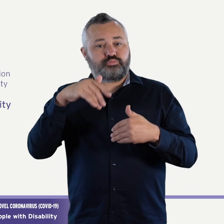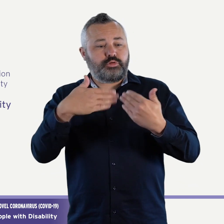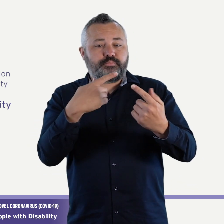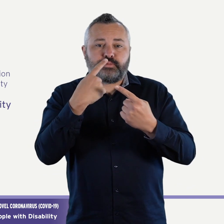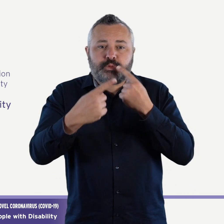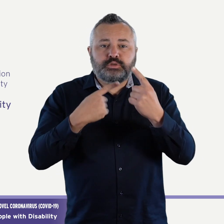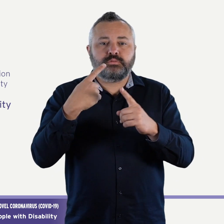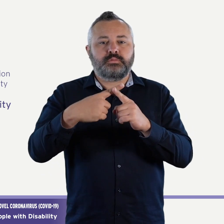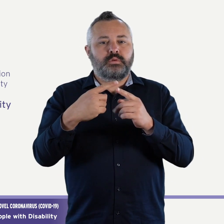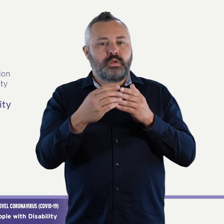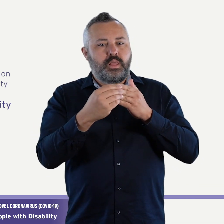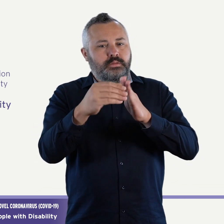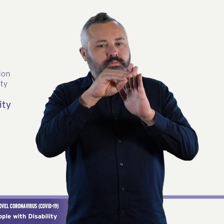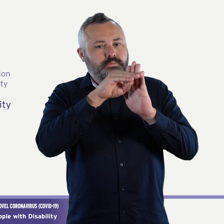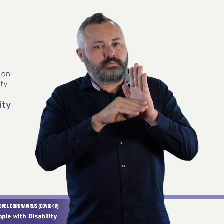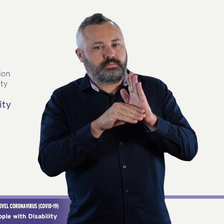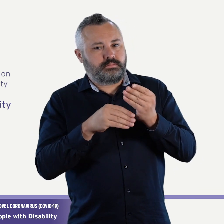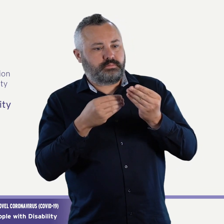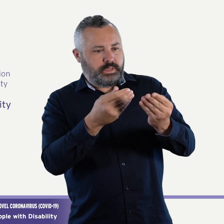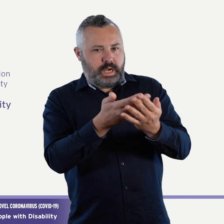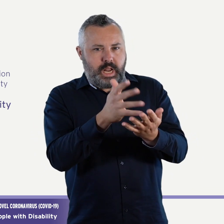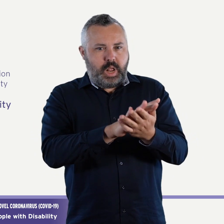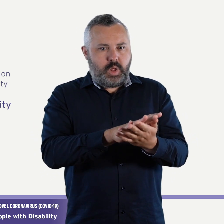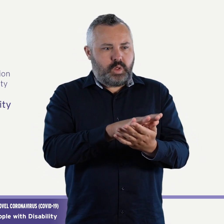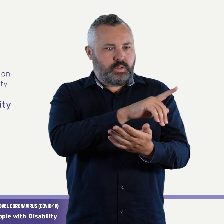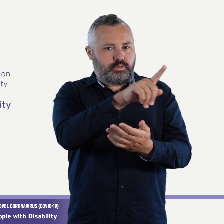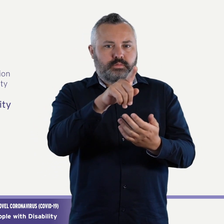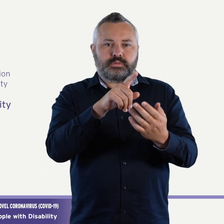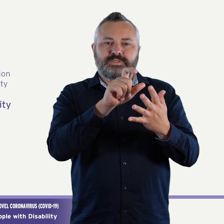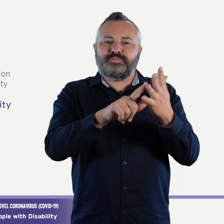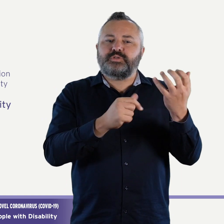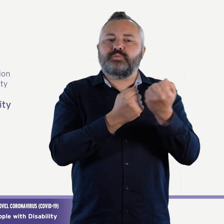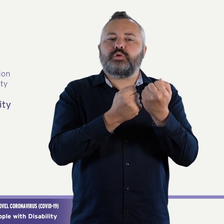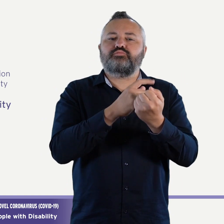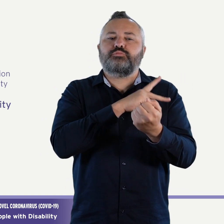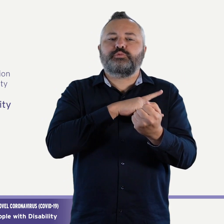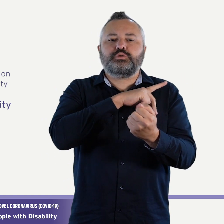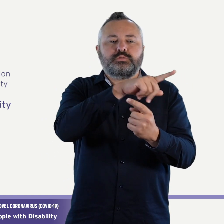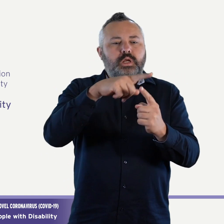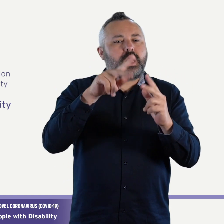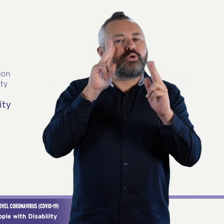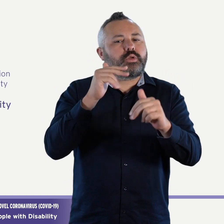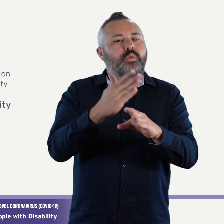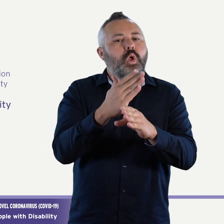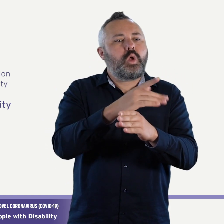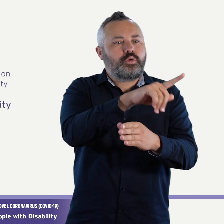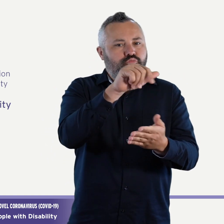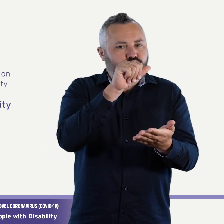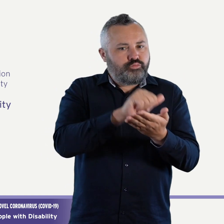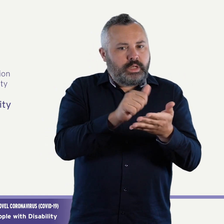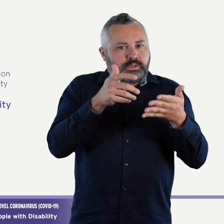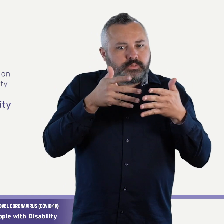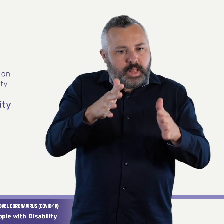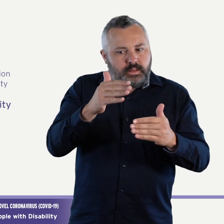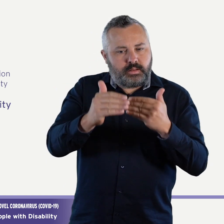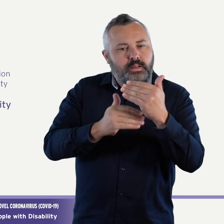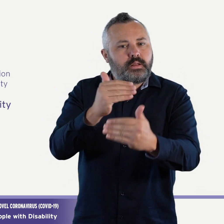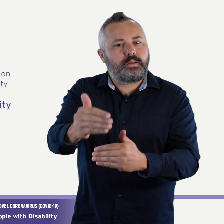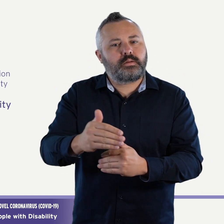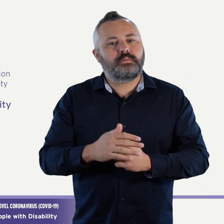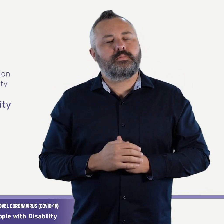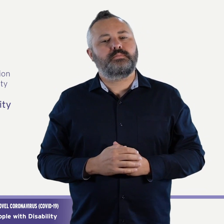Provide information and guidance to engage disability support professionals and carers on: